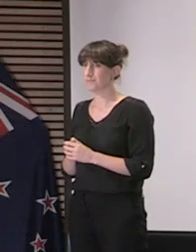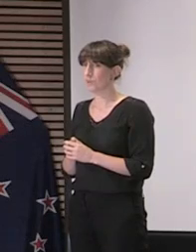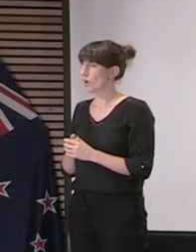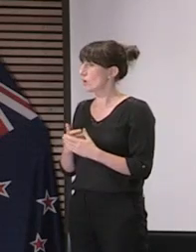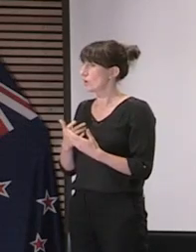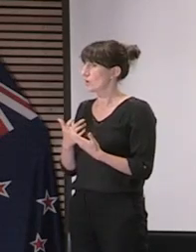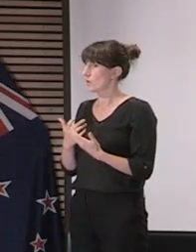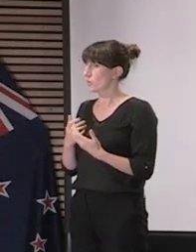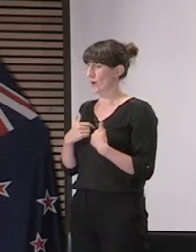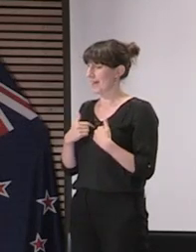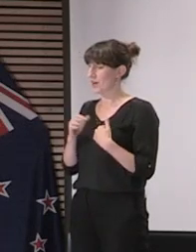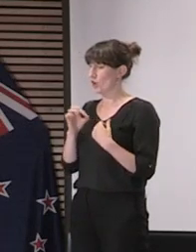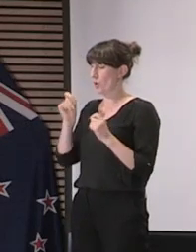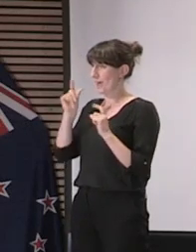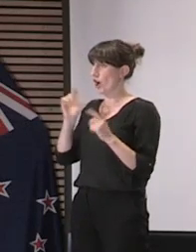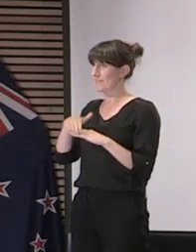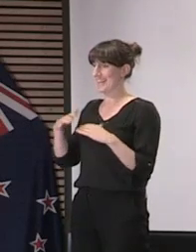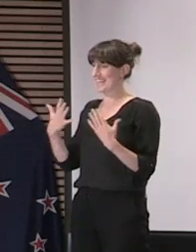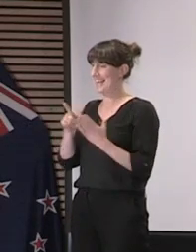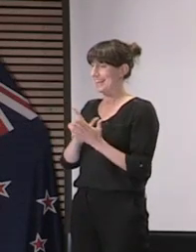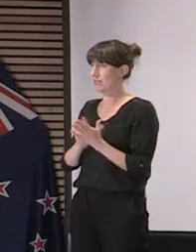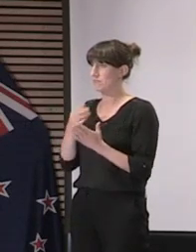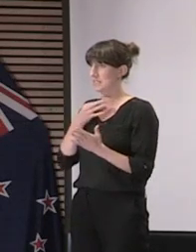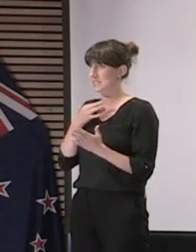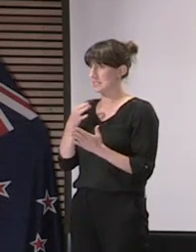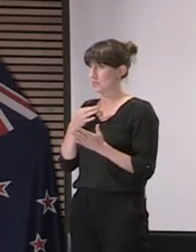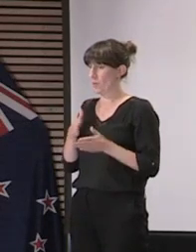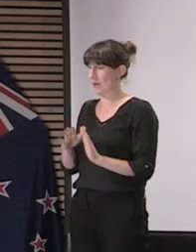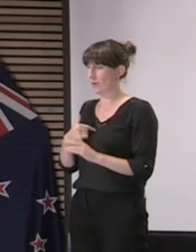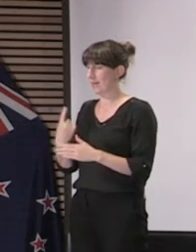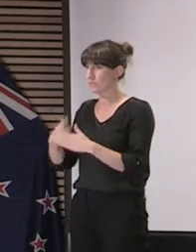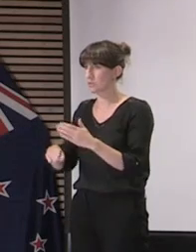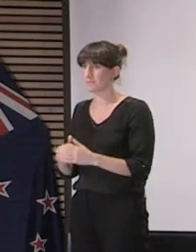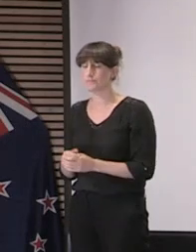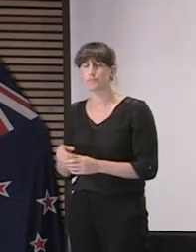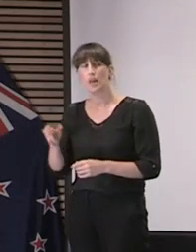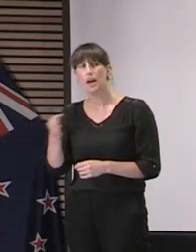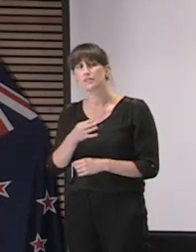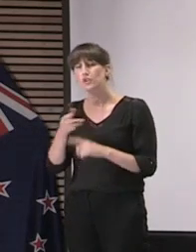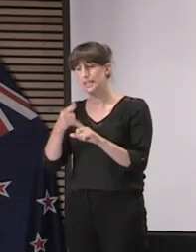that firmer enforcement is required. We're not aware of any legal risk with that, we